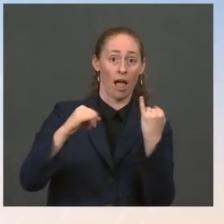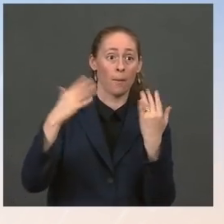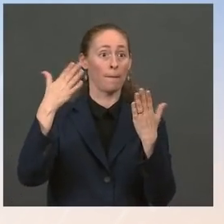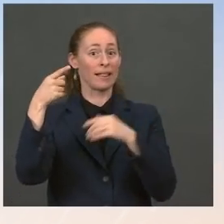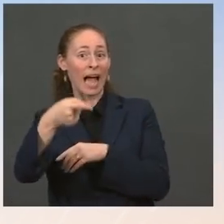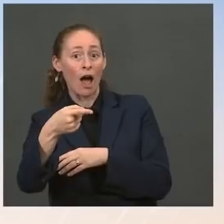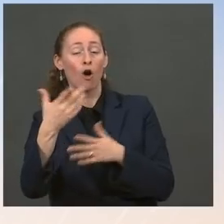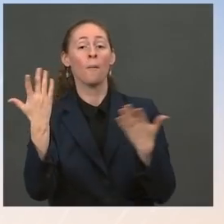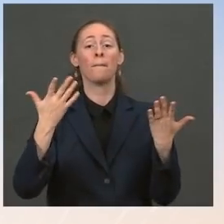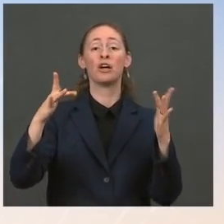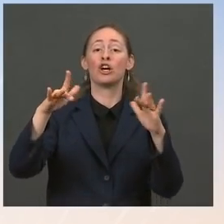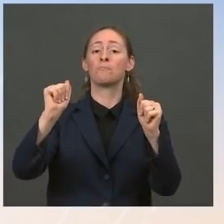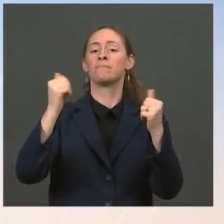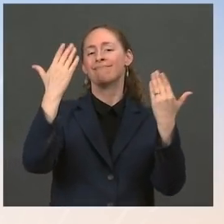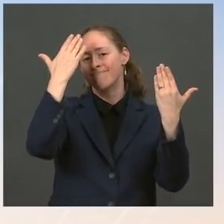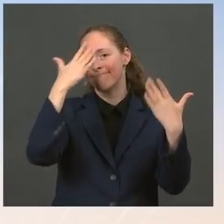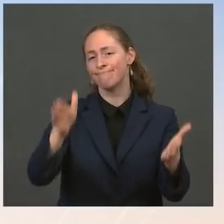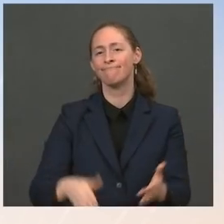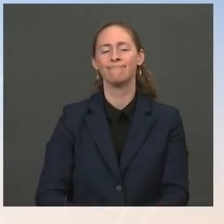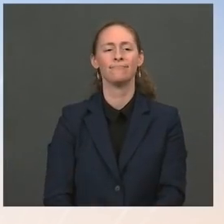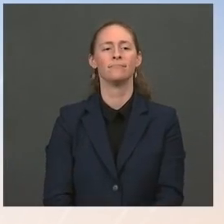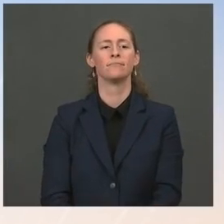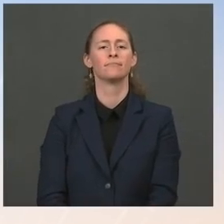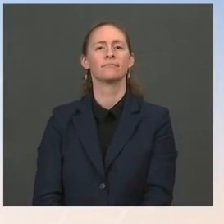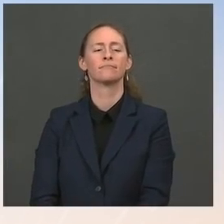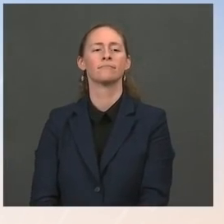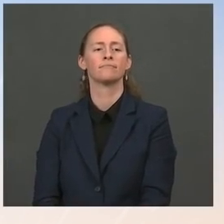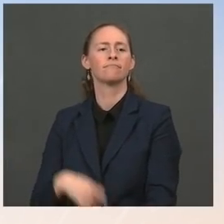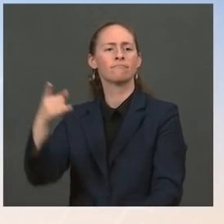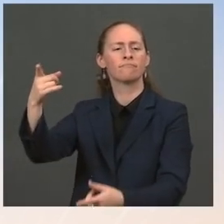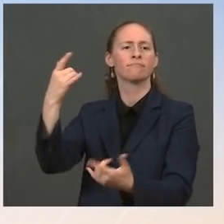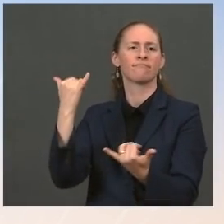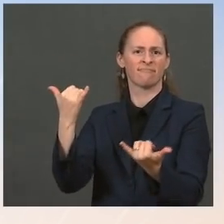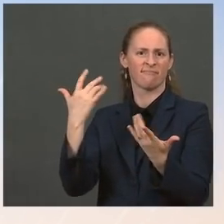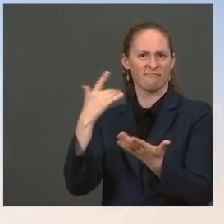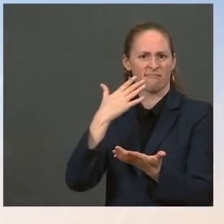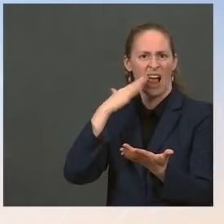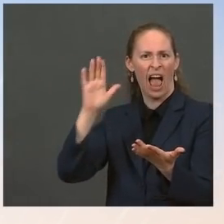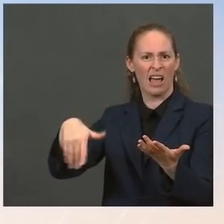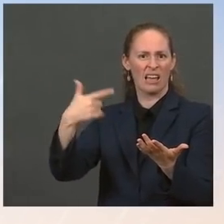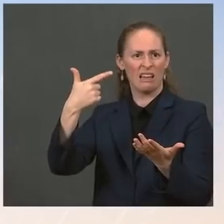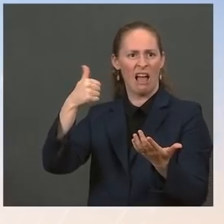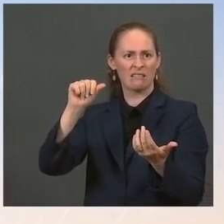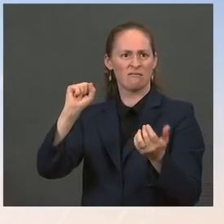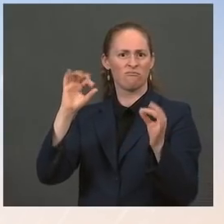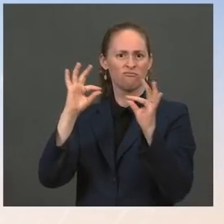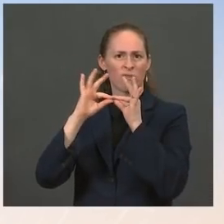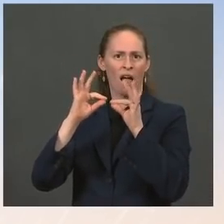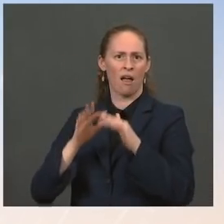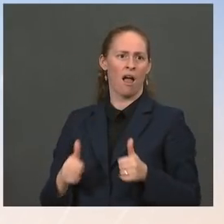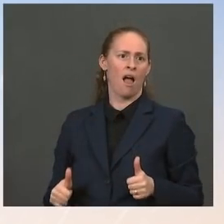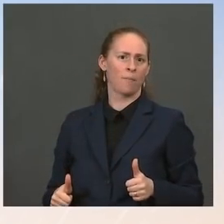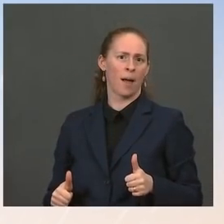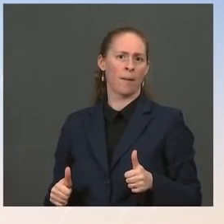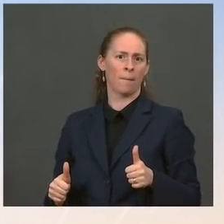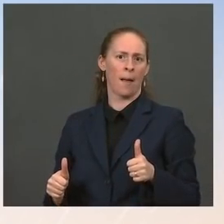The Press: Jen, can I ask a little bit about energy prices? There -- you know, gas prices in the U.S. are fairly high. We're seeing exceptionally high prices of certain energy products in -- >> Ms. Psaki: Yeah.